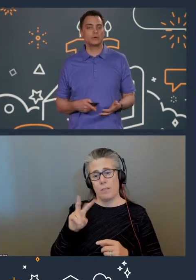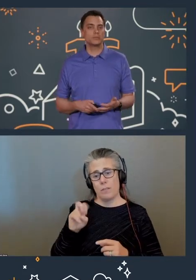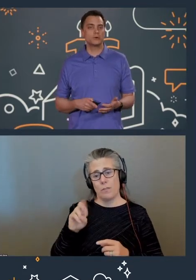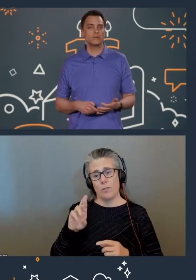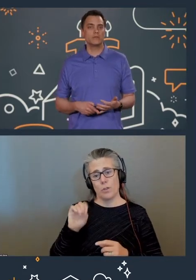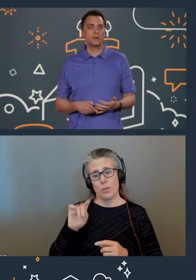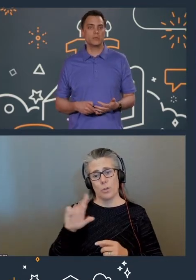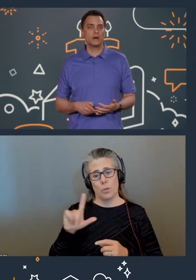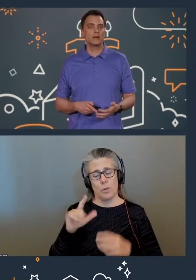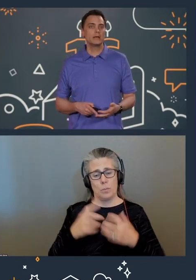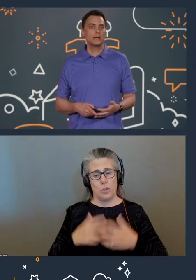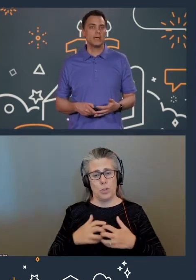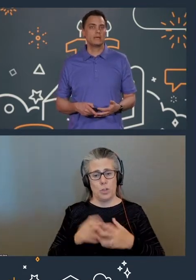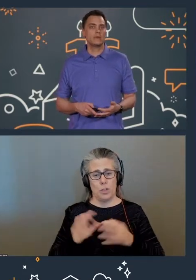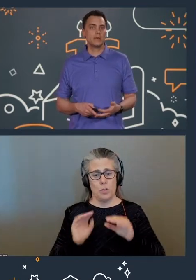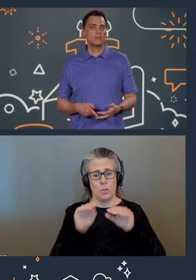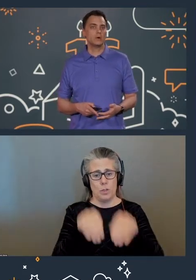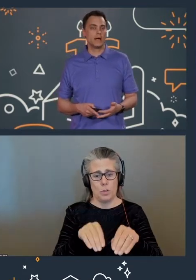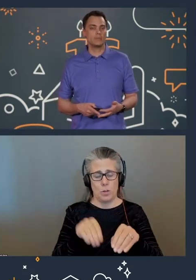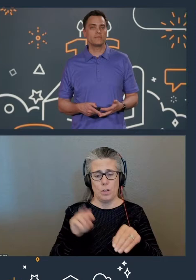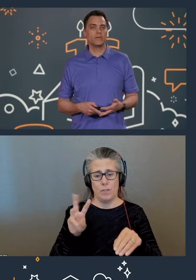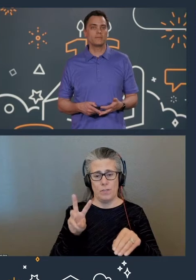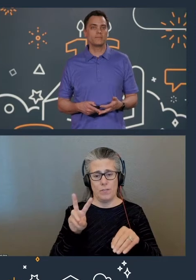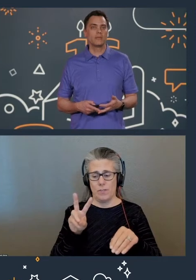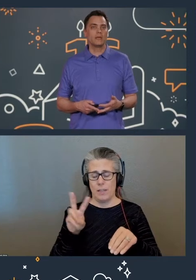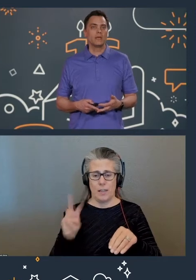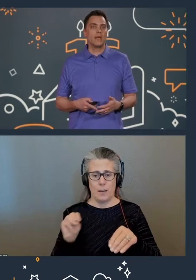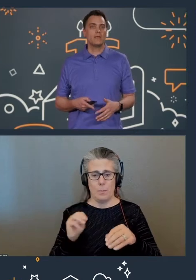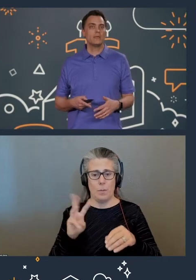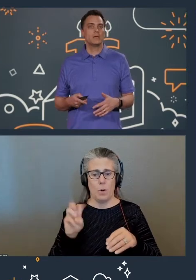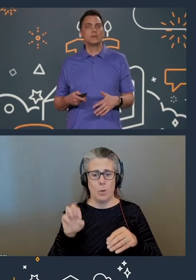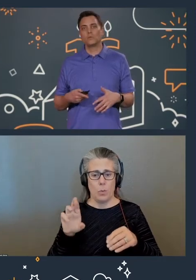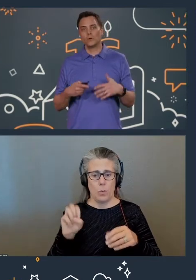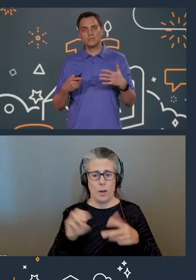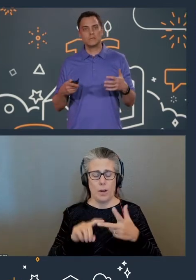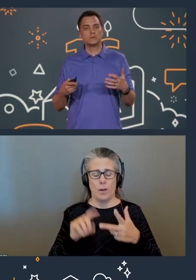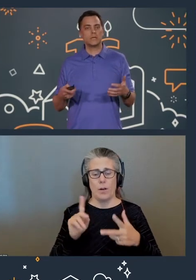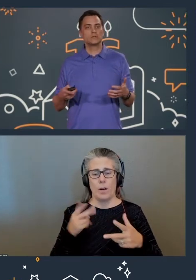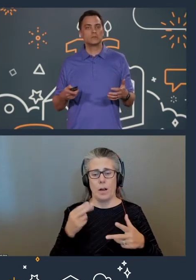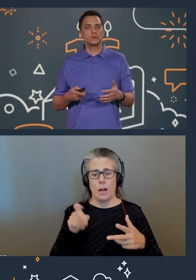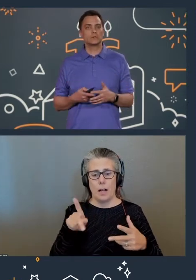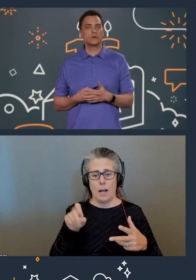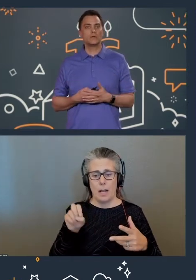We support VMware, KVM, or Hyper-V. And then, once those agents are installed,